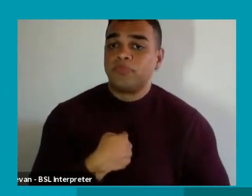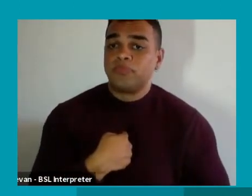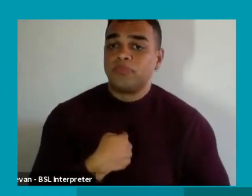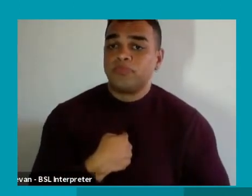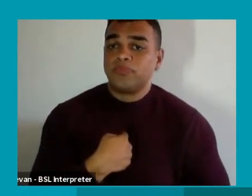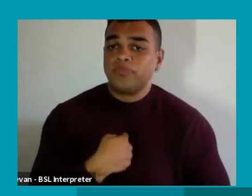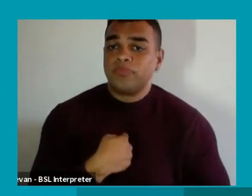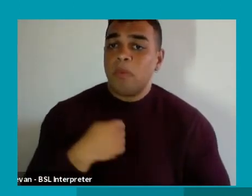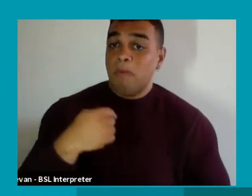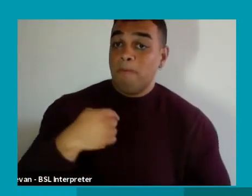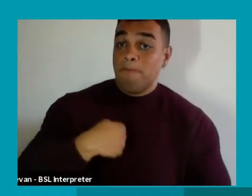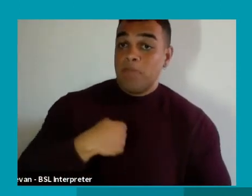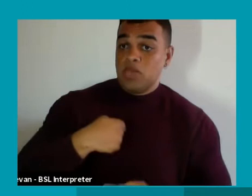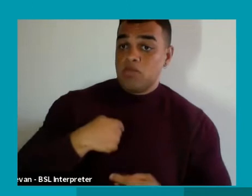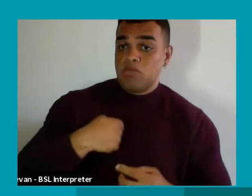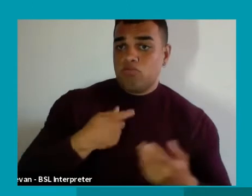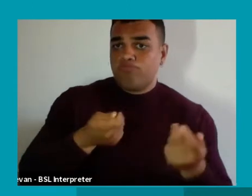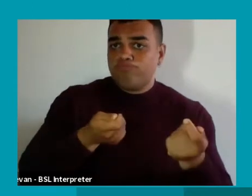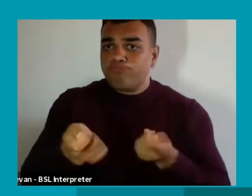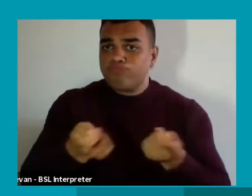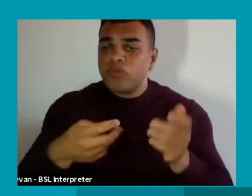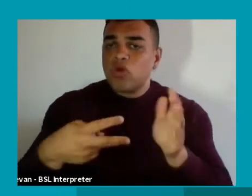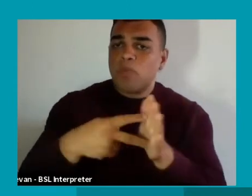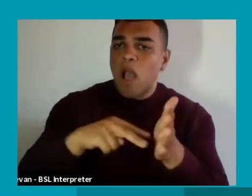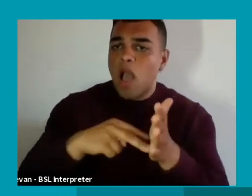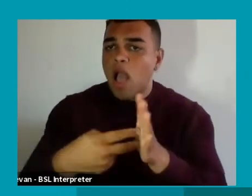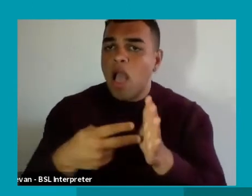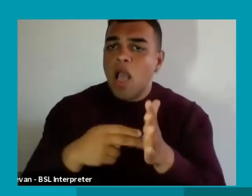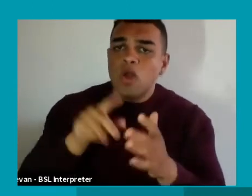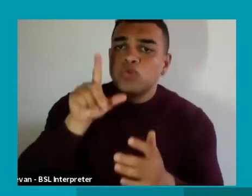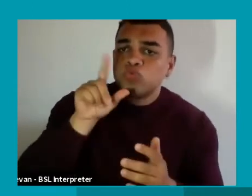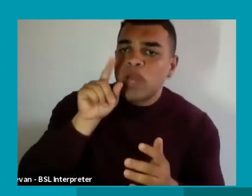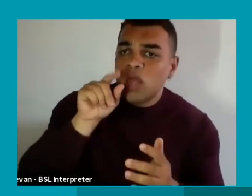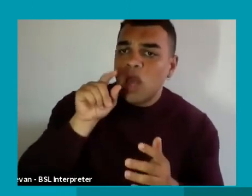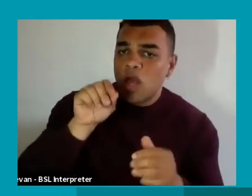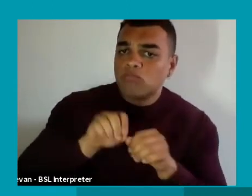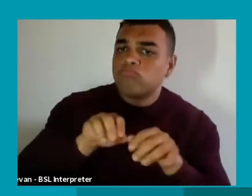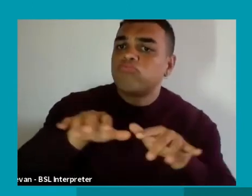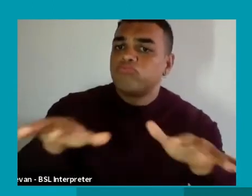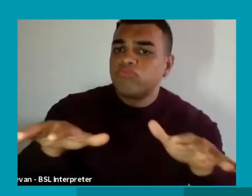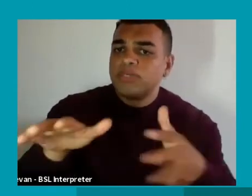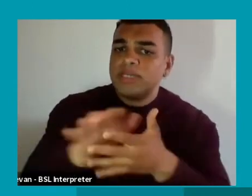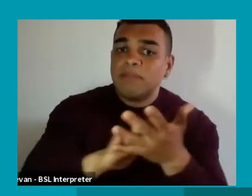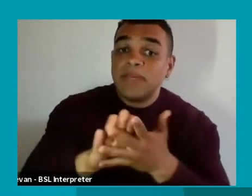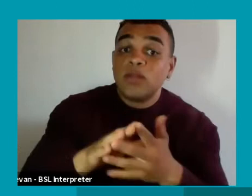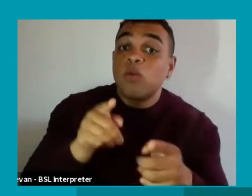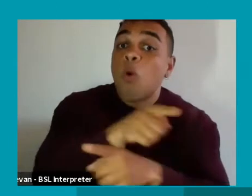my achievement, for Twitter, which led to 167% increase in followers. That's my quantifiable outcome. Now sometimes you might have